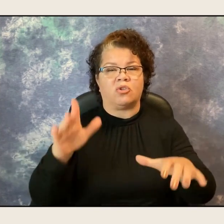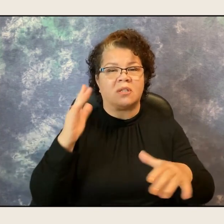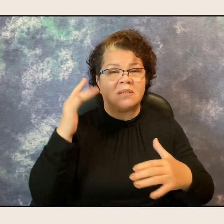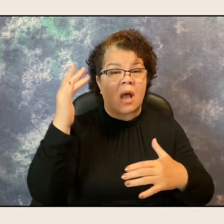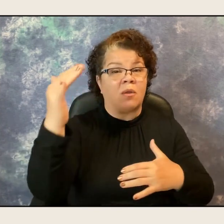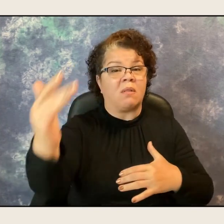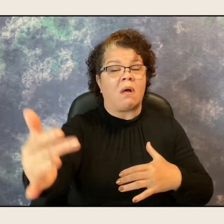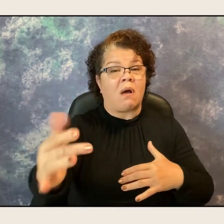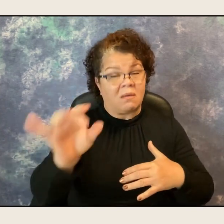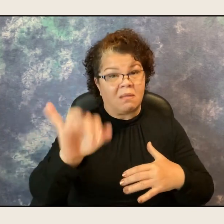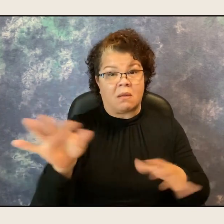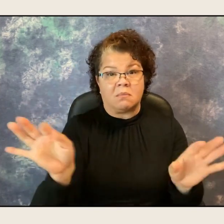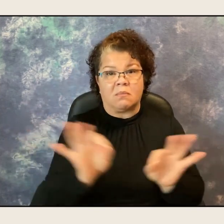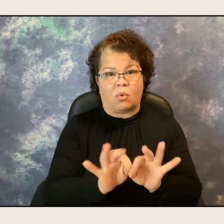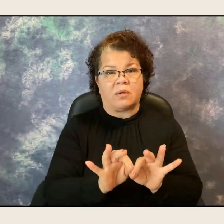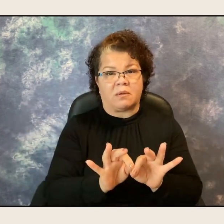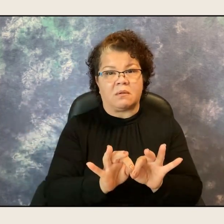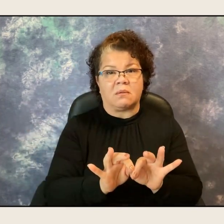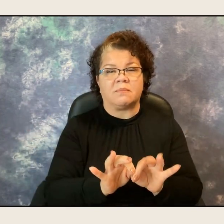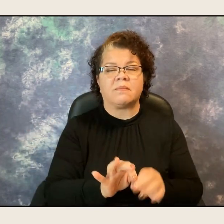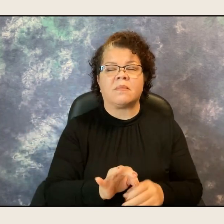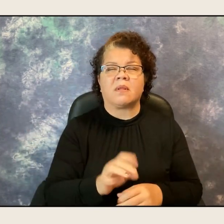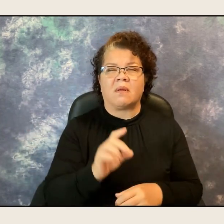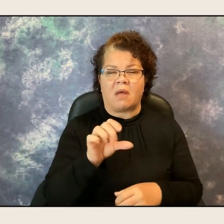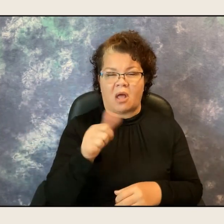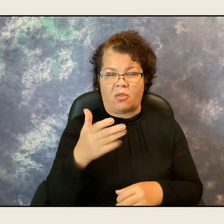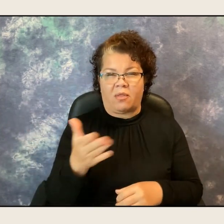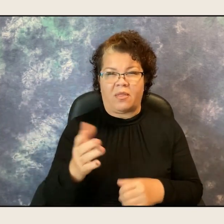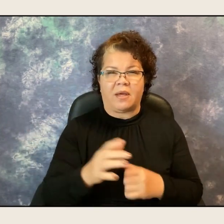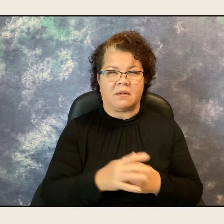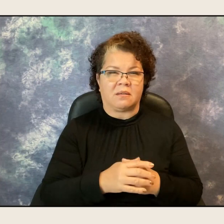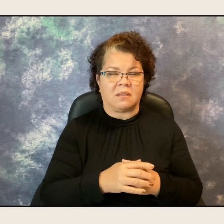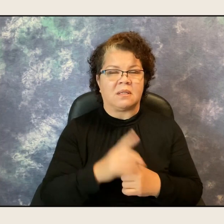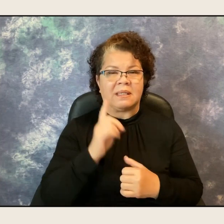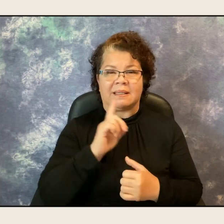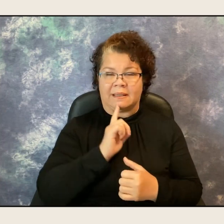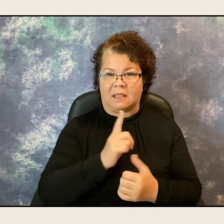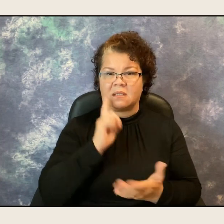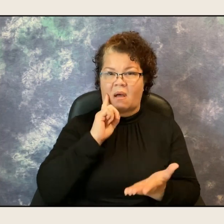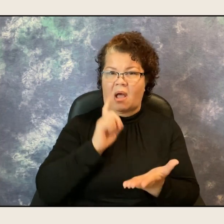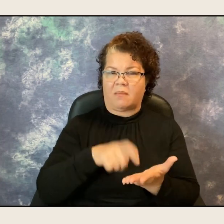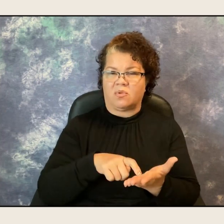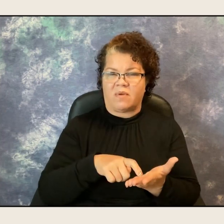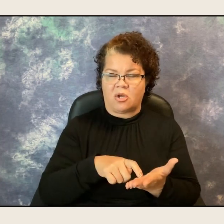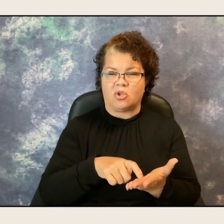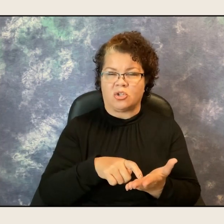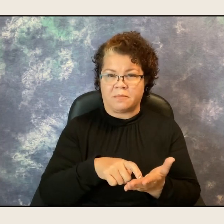And another thing that is an observation that while we become more conscious